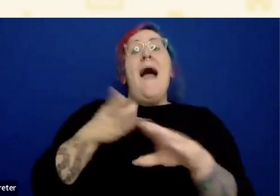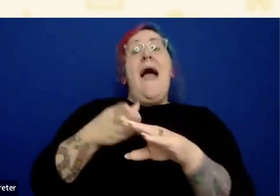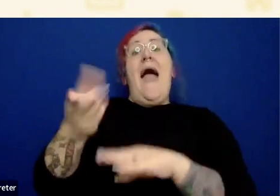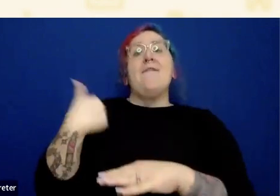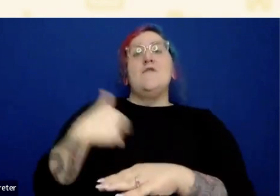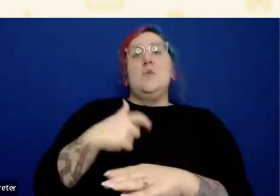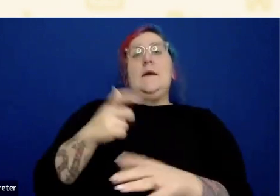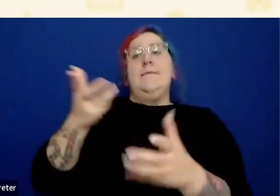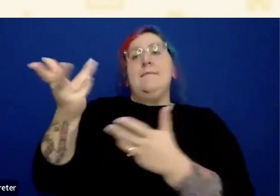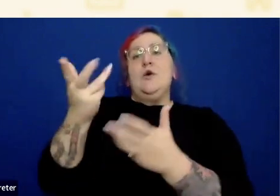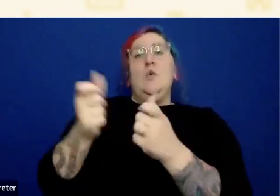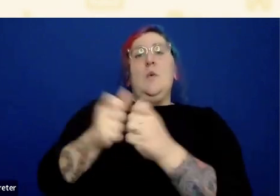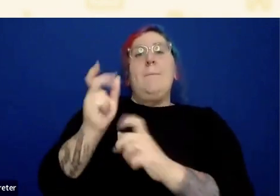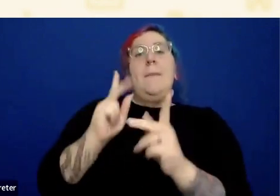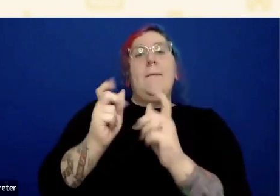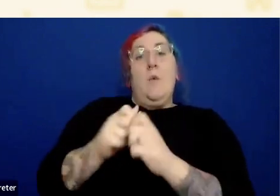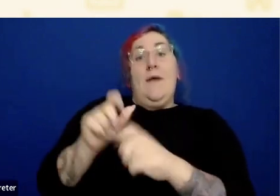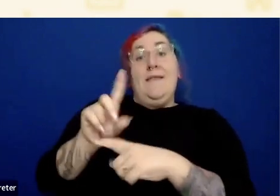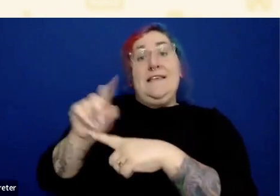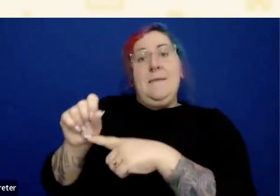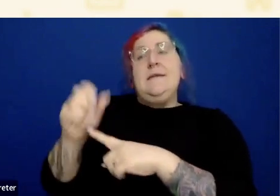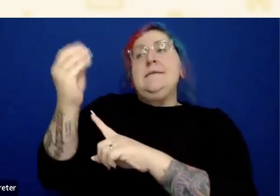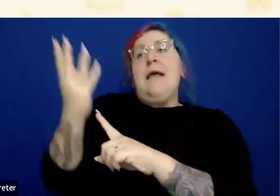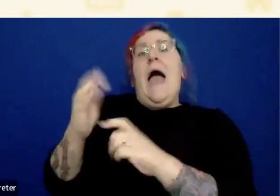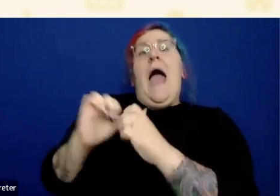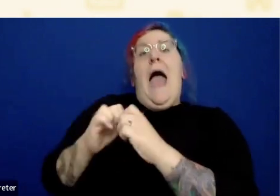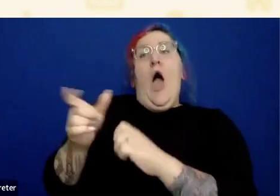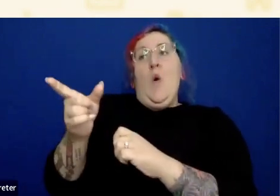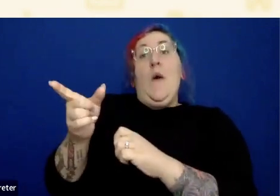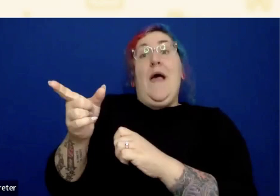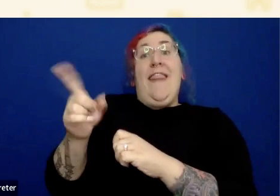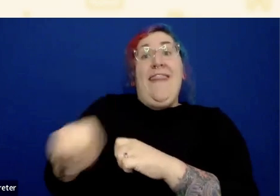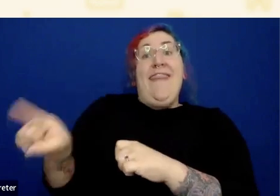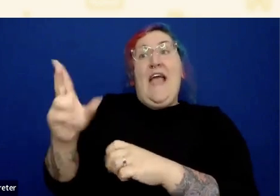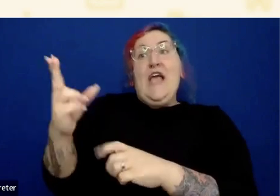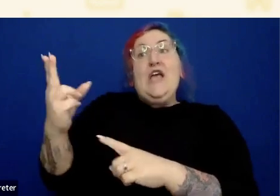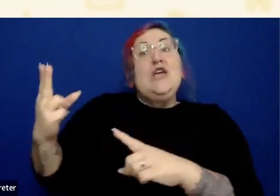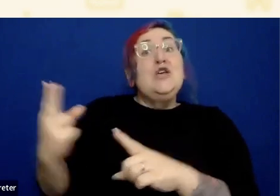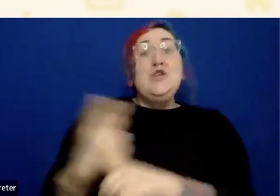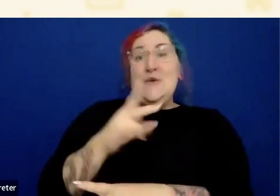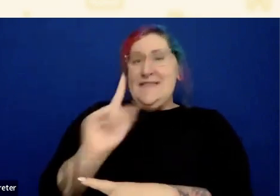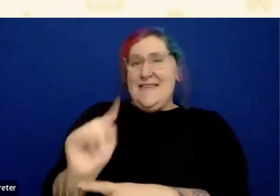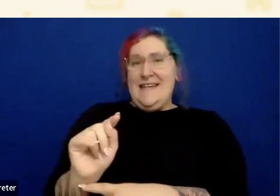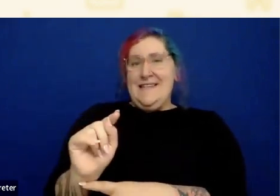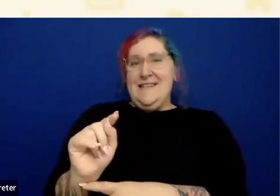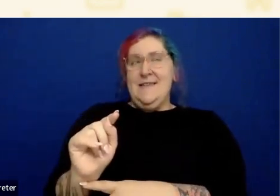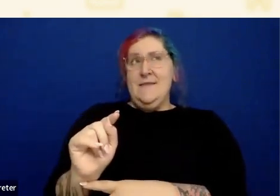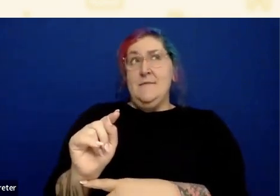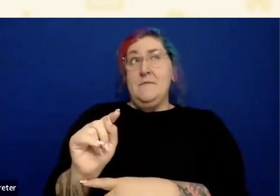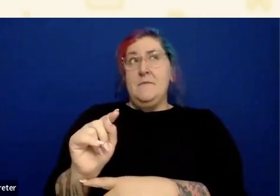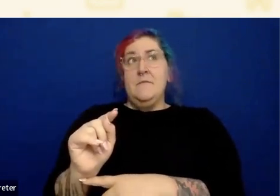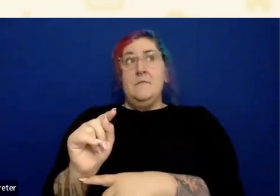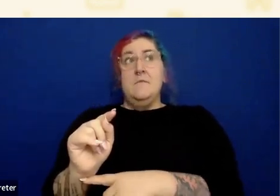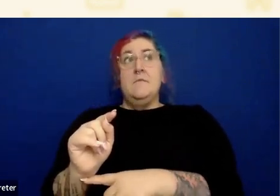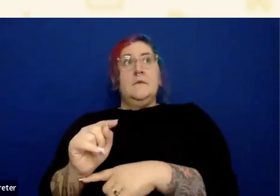about the usability of how that's all put together, where, why it makes a difference that I put in a line break here,